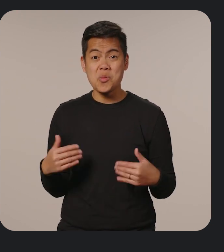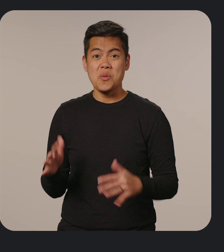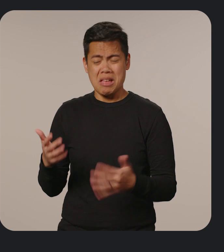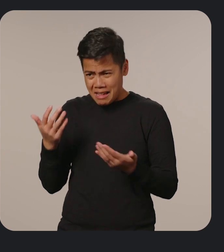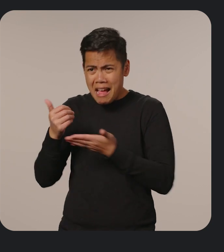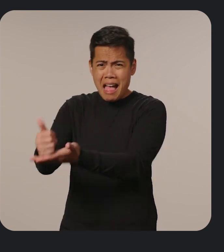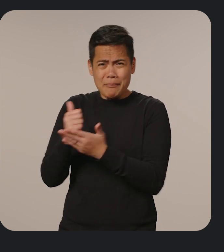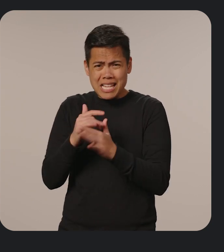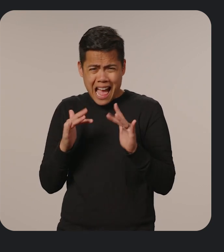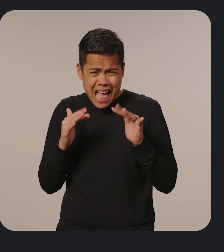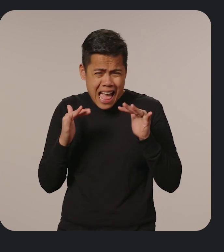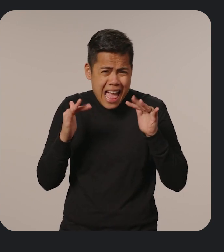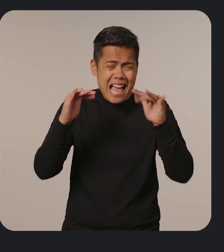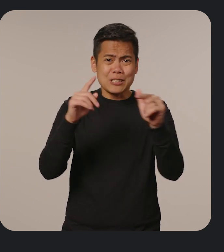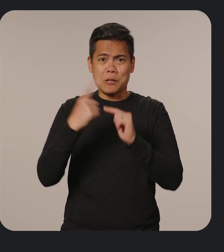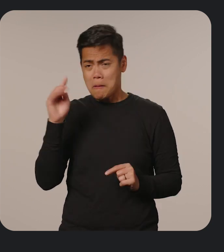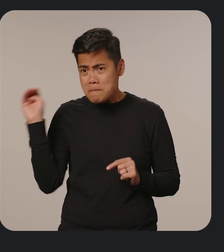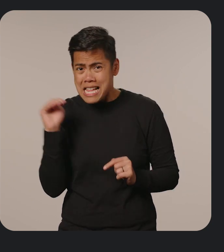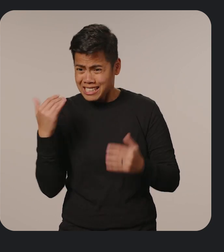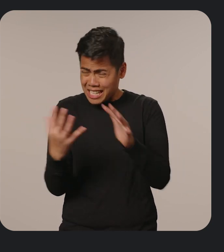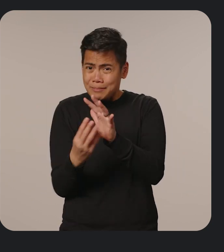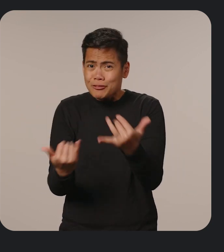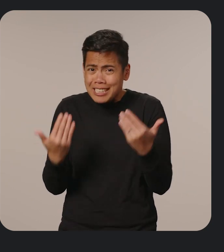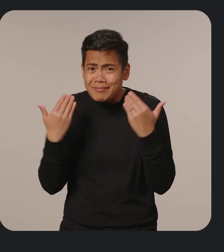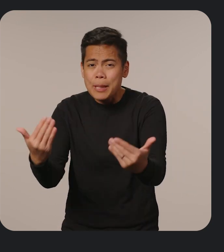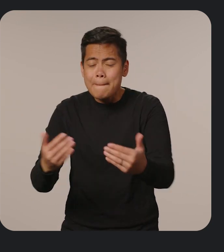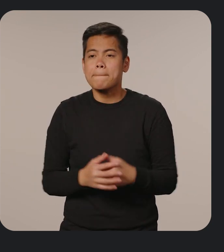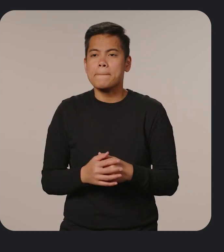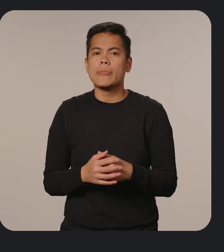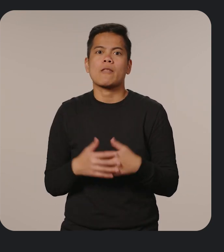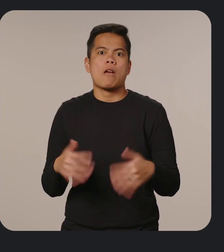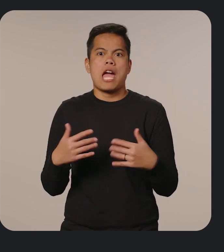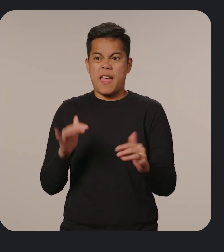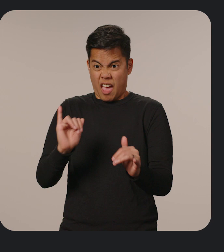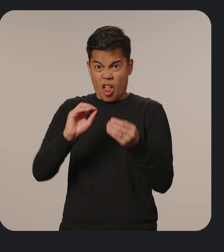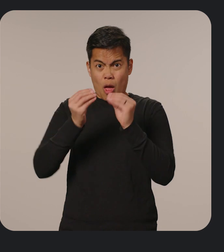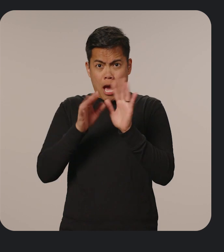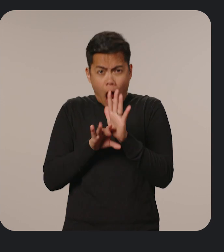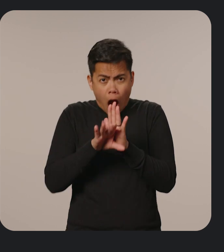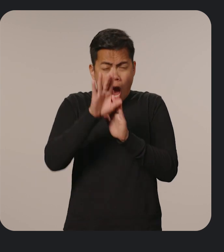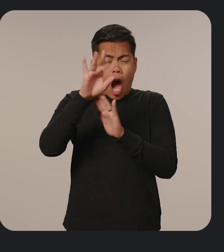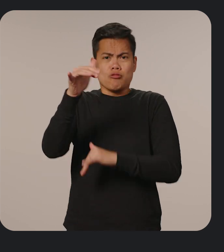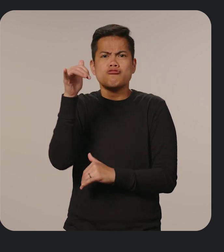We've set up channels of communication so you can share feedback and bugs. We're listening and continuing to build